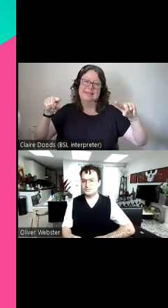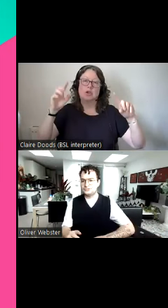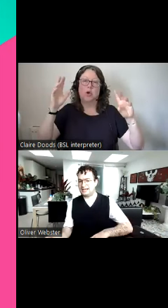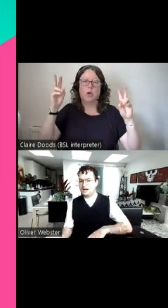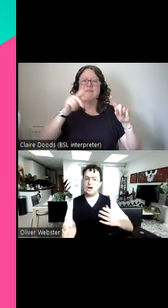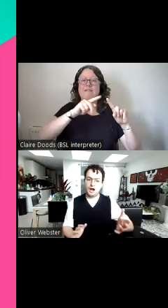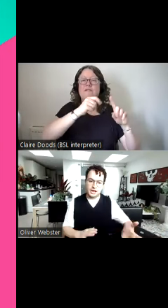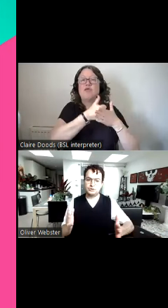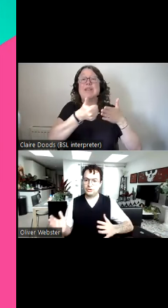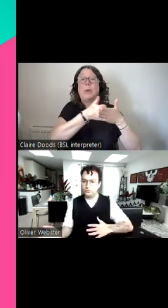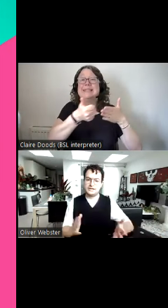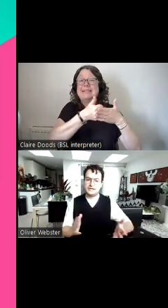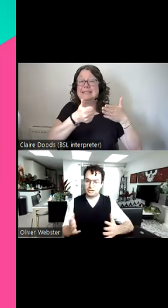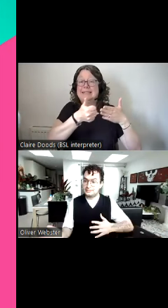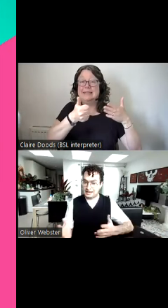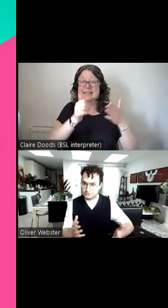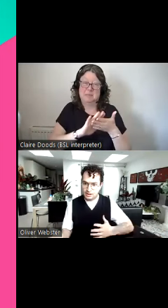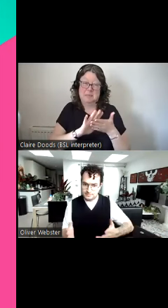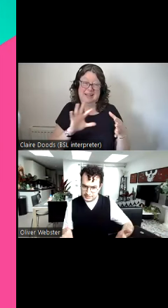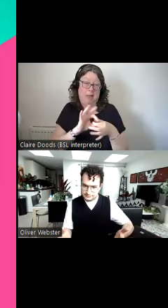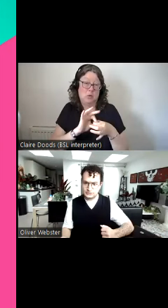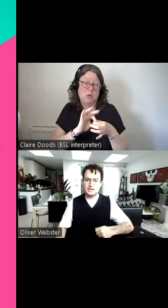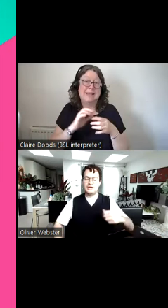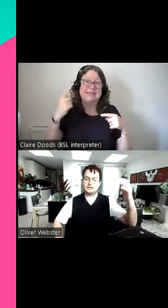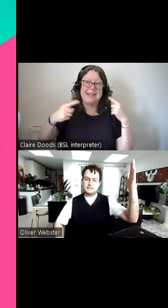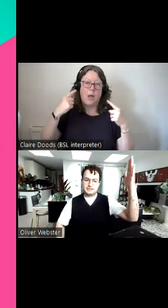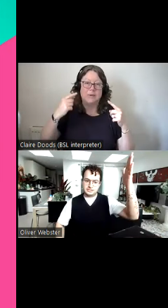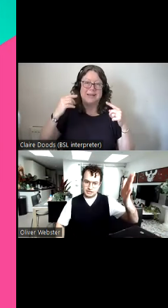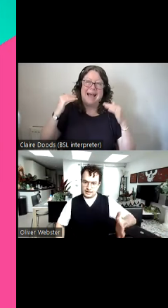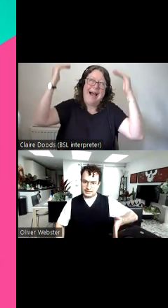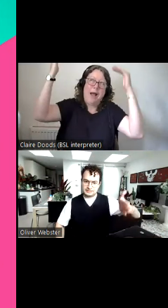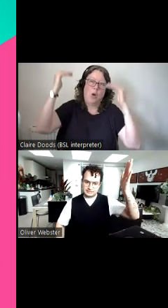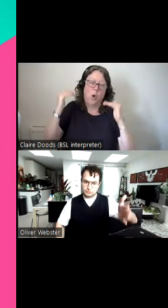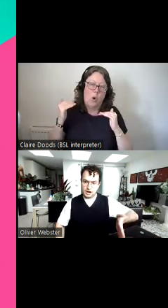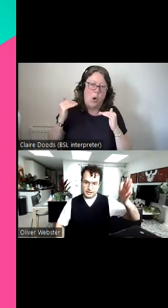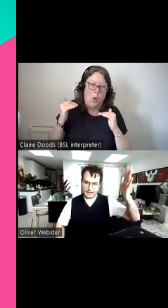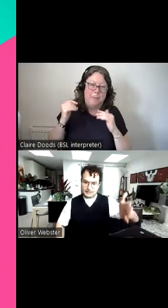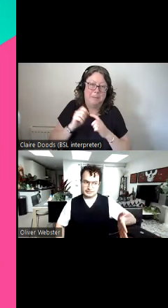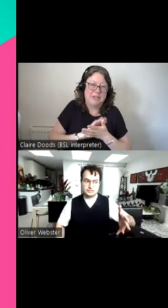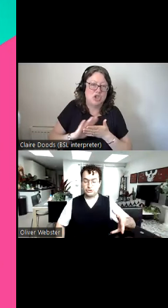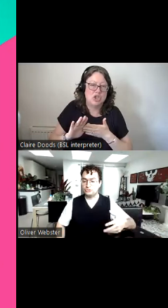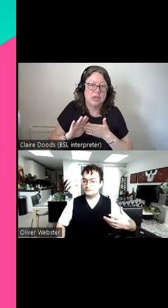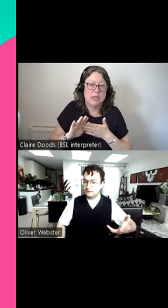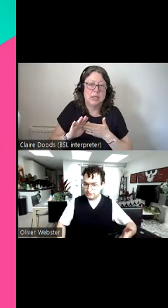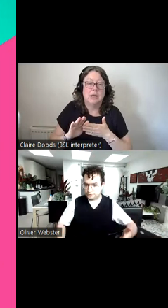That's how high or low pitch a sound might be. The side axis, the y-axis, shows the volume.